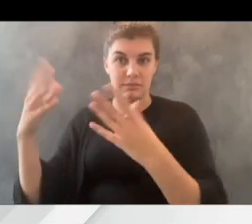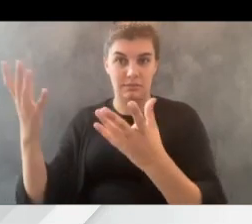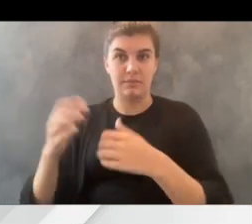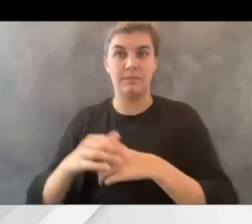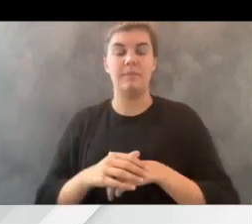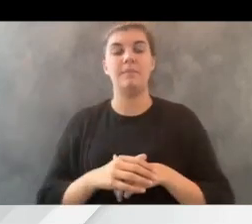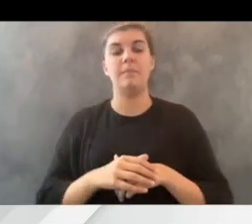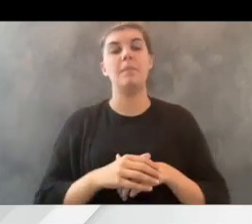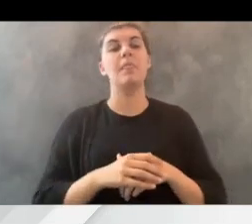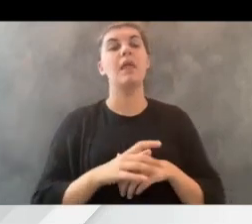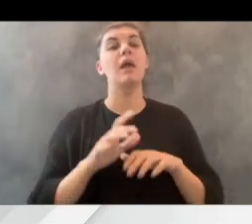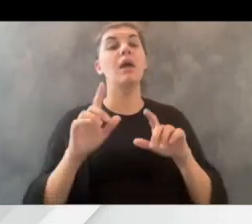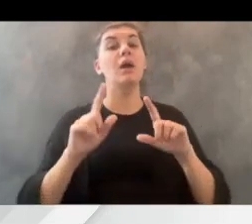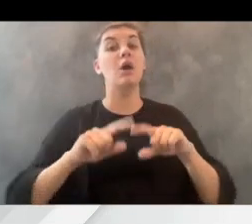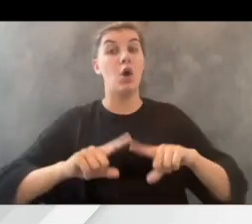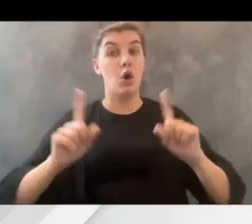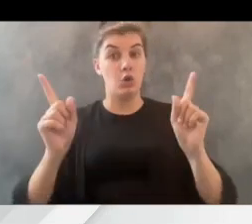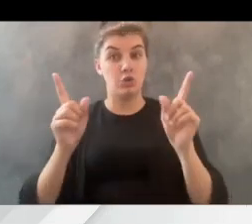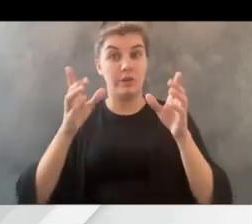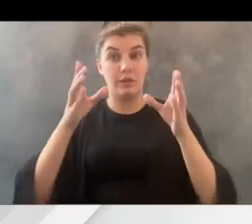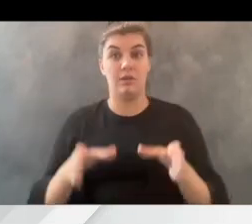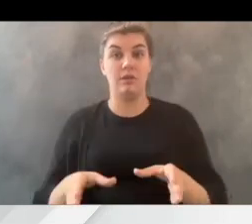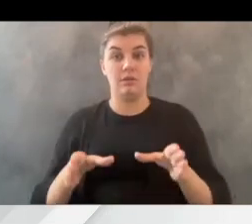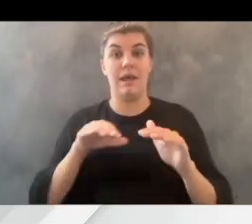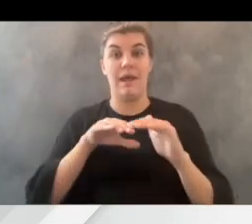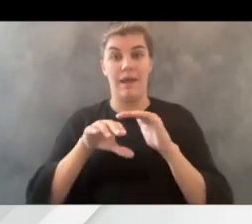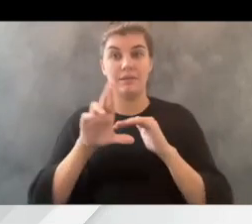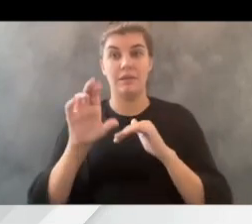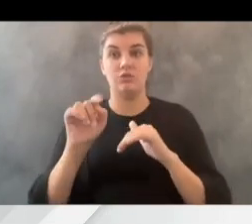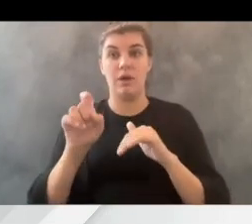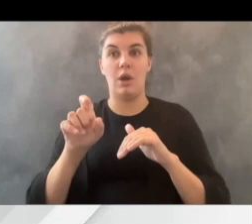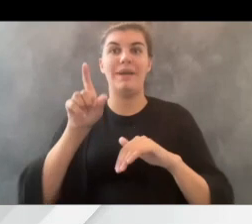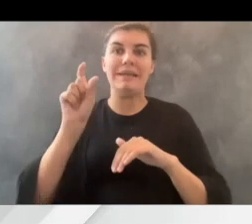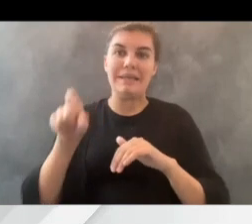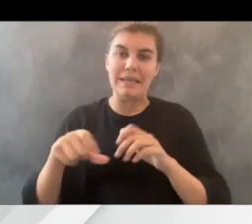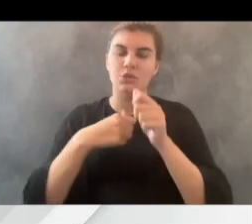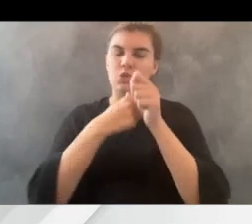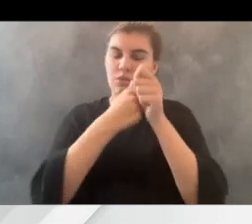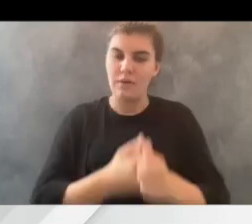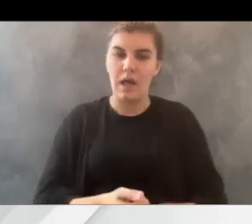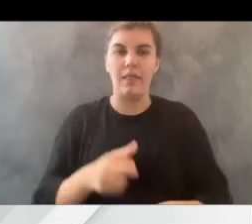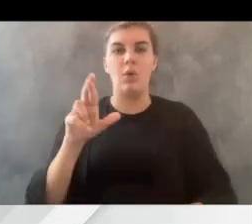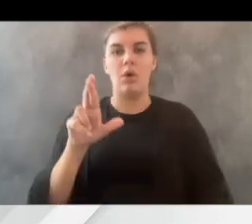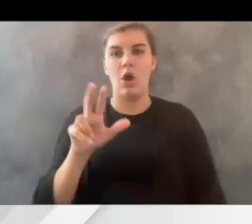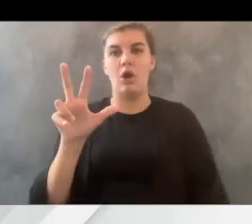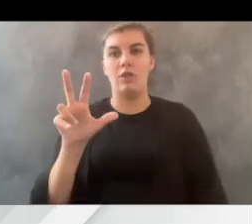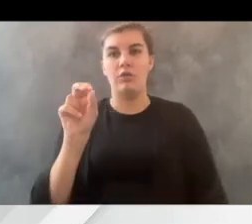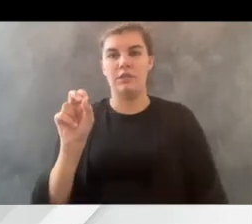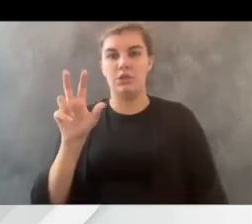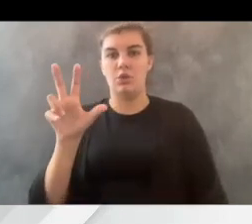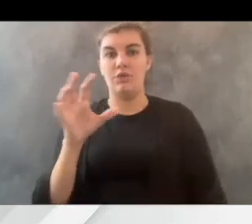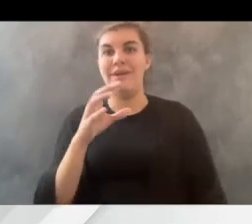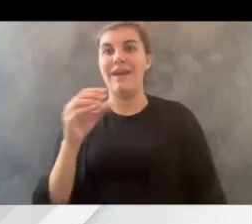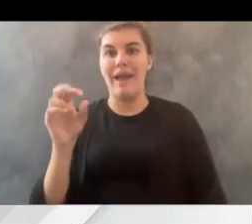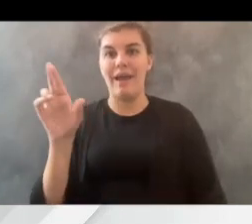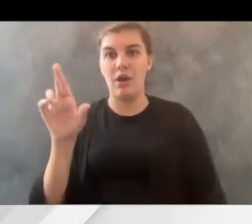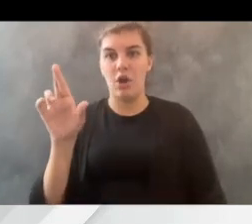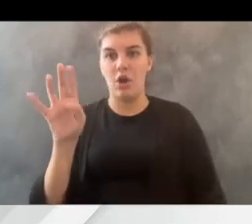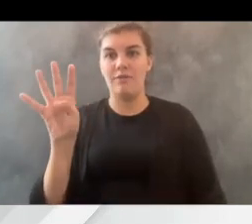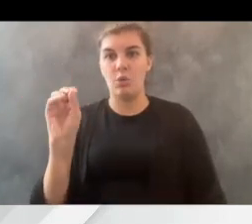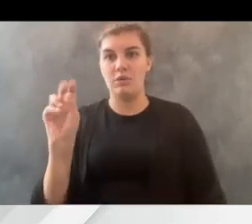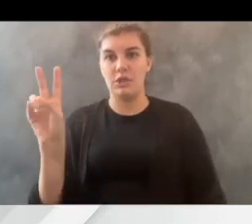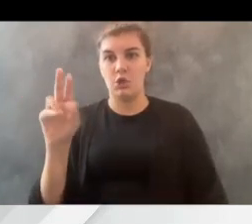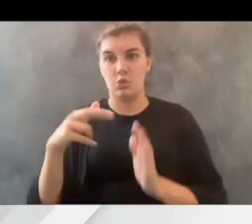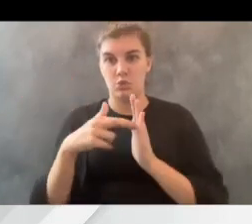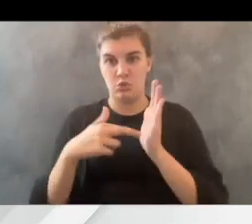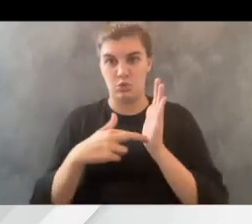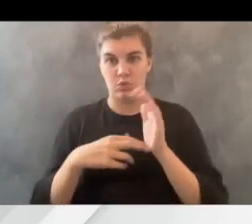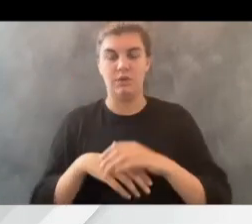The alternate pedestrian access route must comply with R303 and R402.